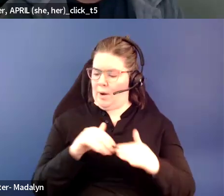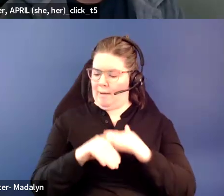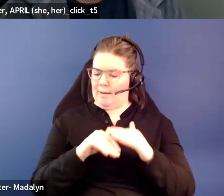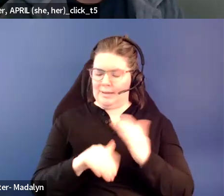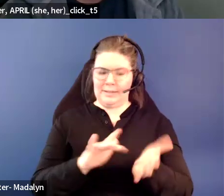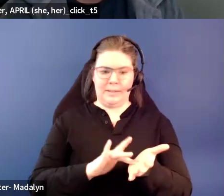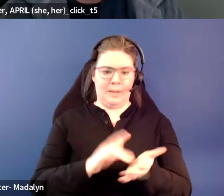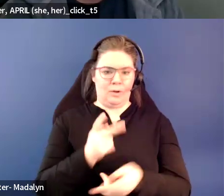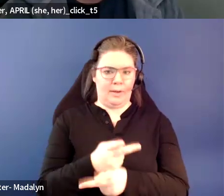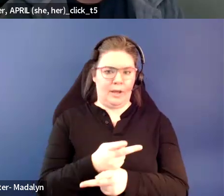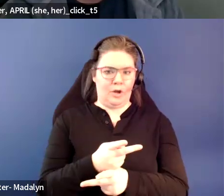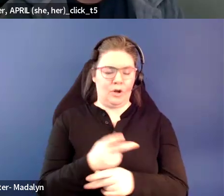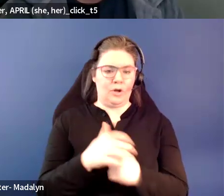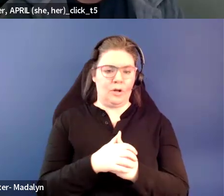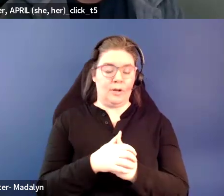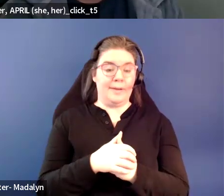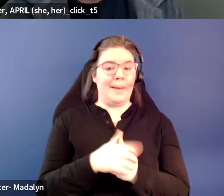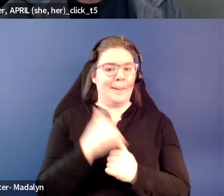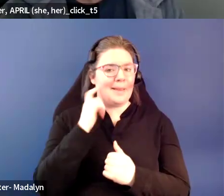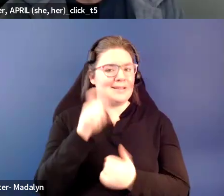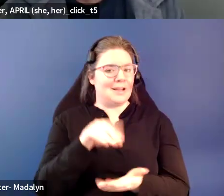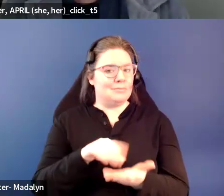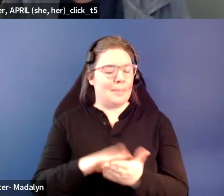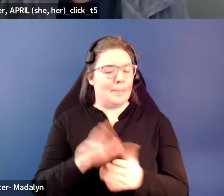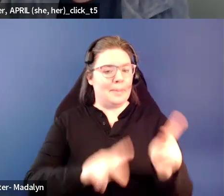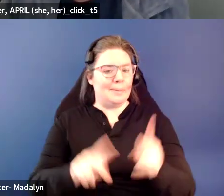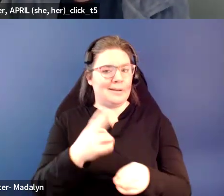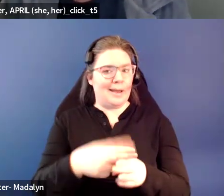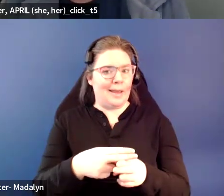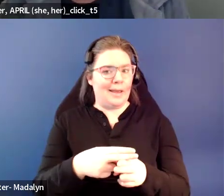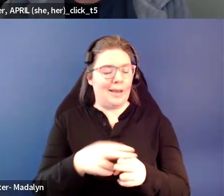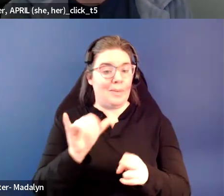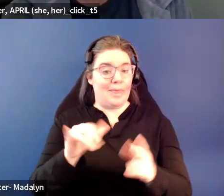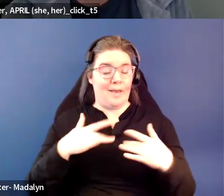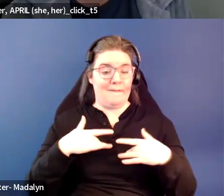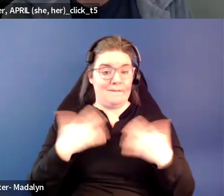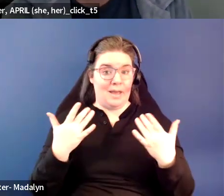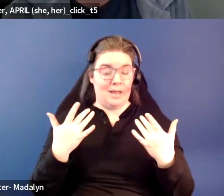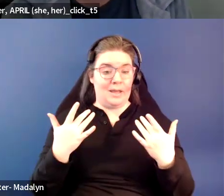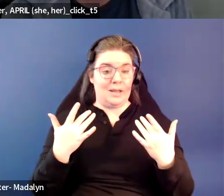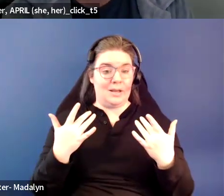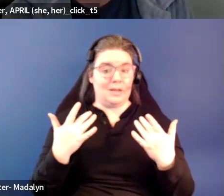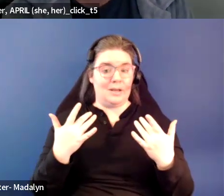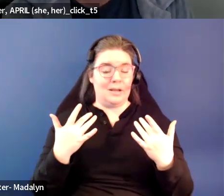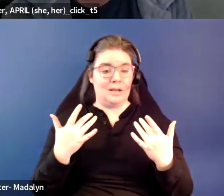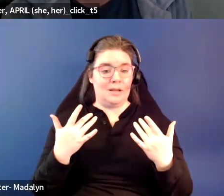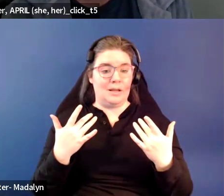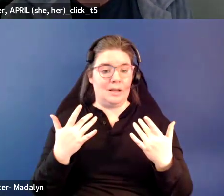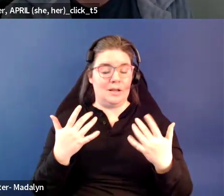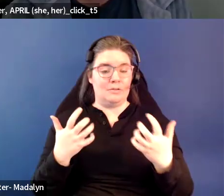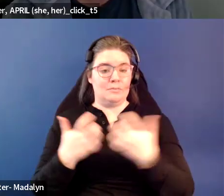Carolyn Grawi: and because they had to take people's names that event to put with what file they were being injected with.